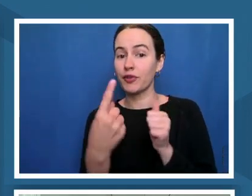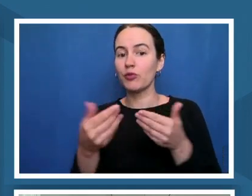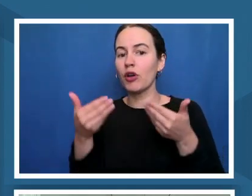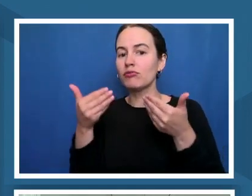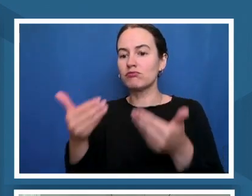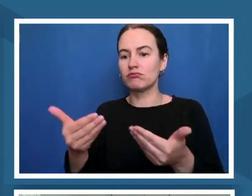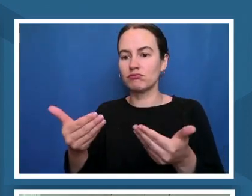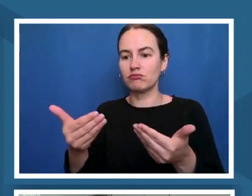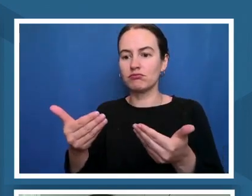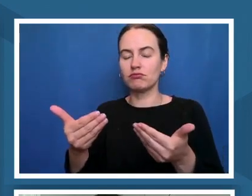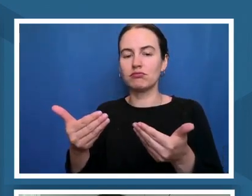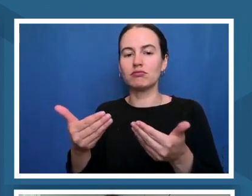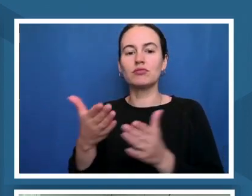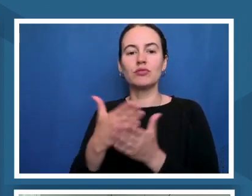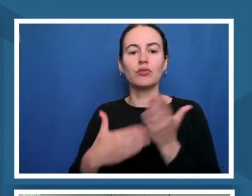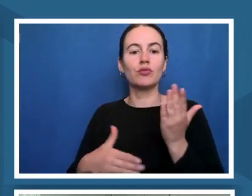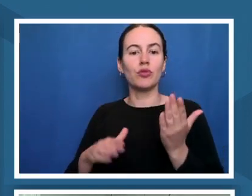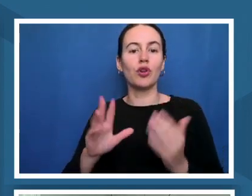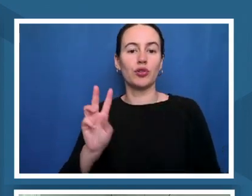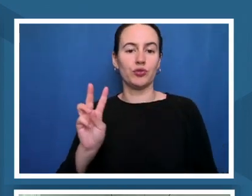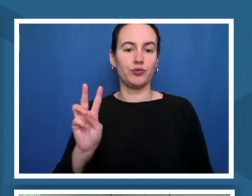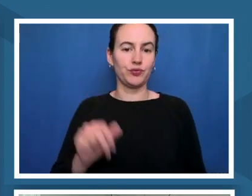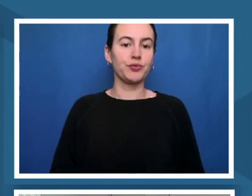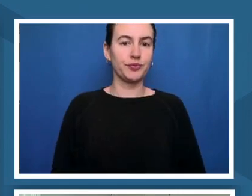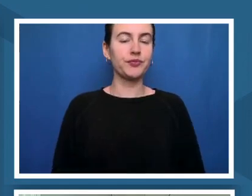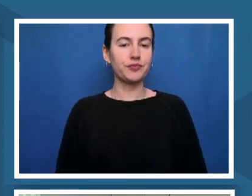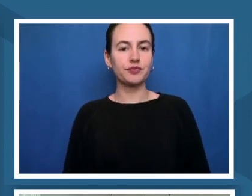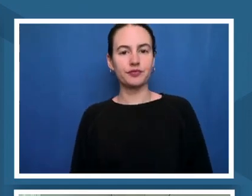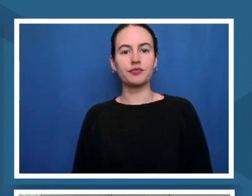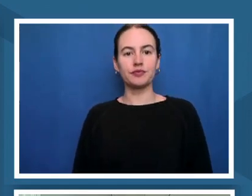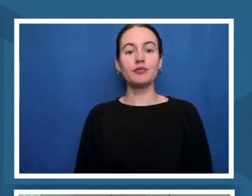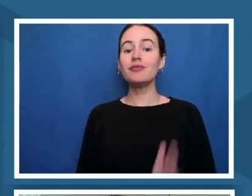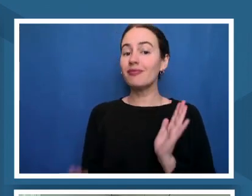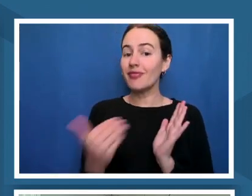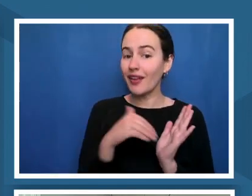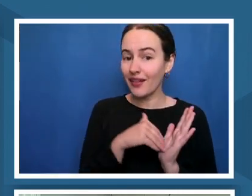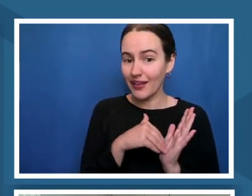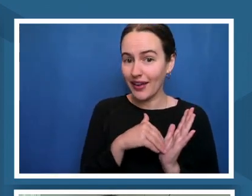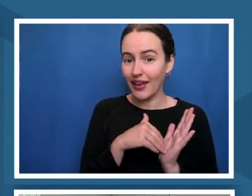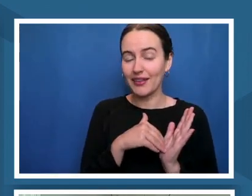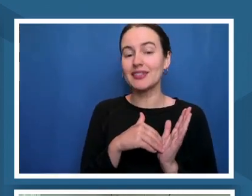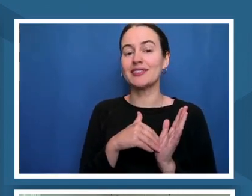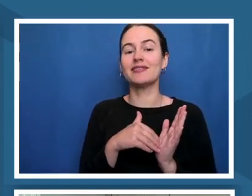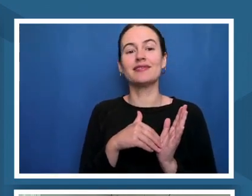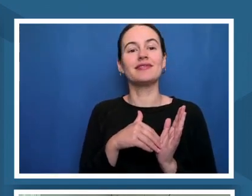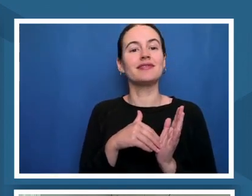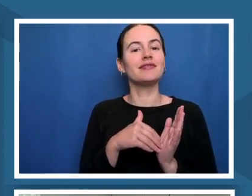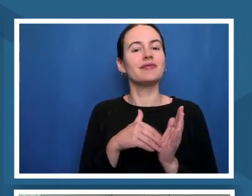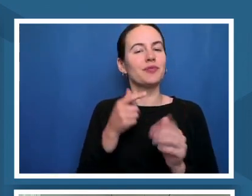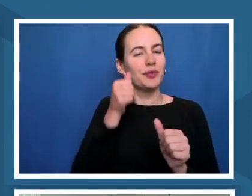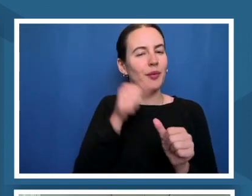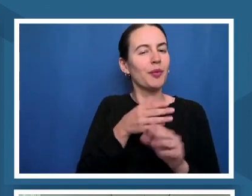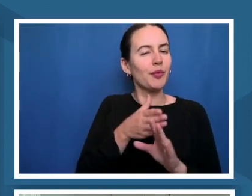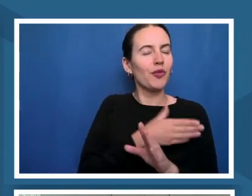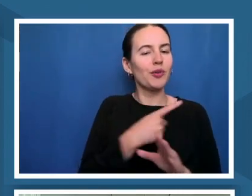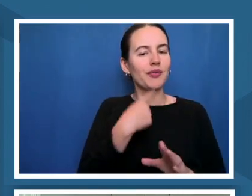to you and again just like jen invited us to start telling a story let's think